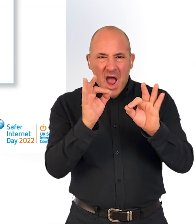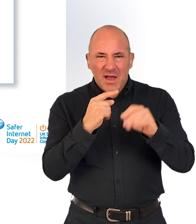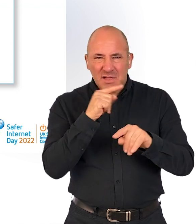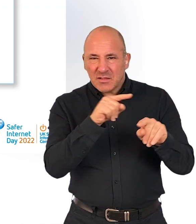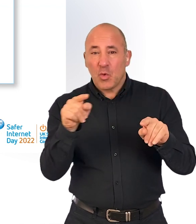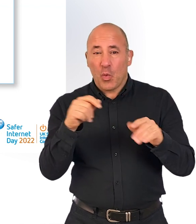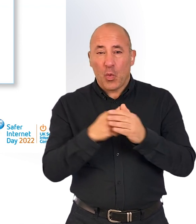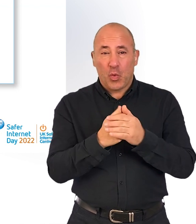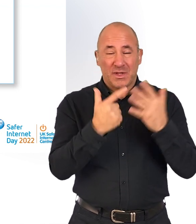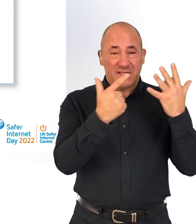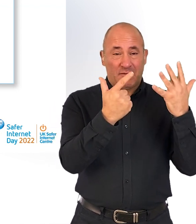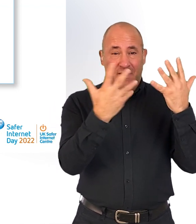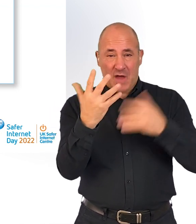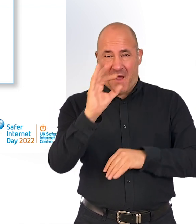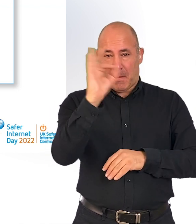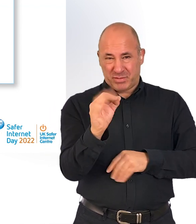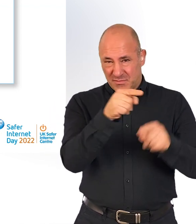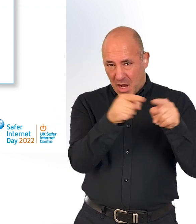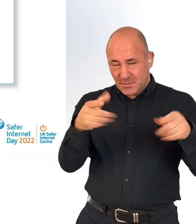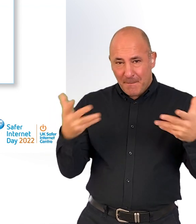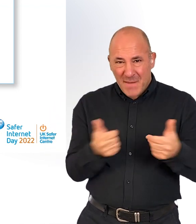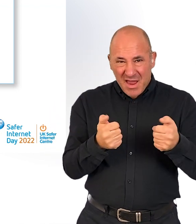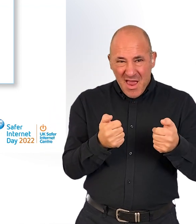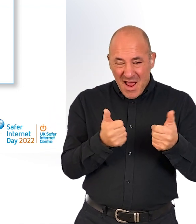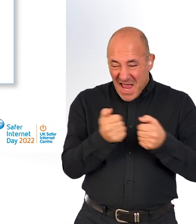just under three quarters of players chat whilst playing.